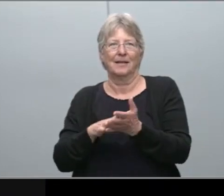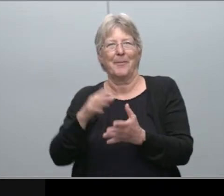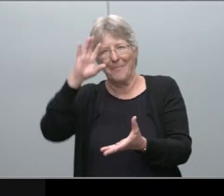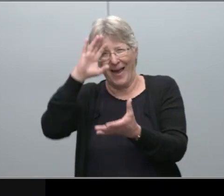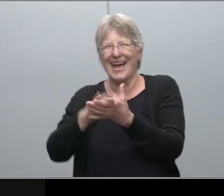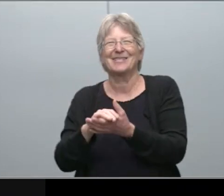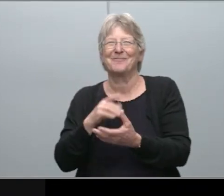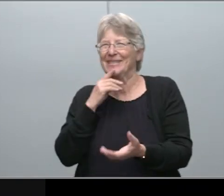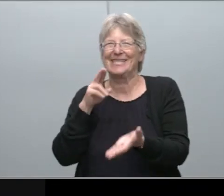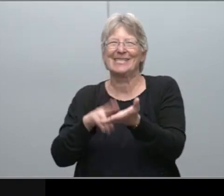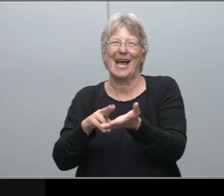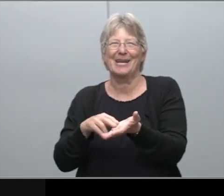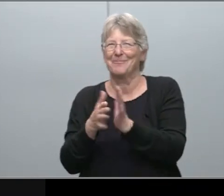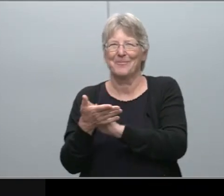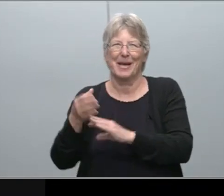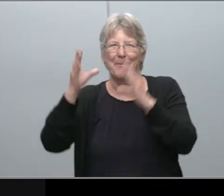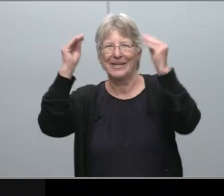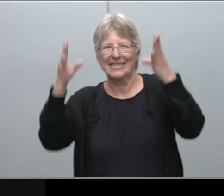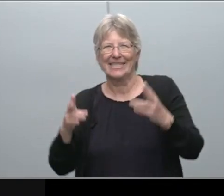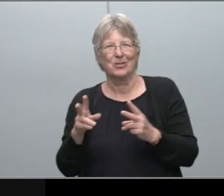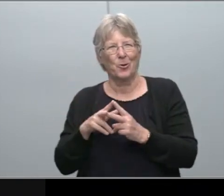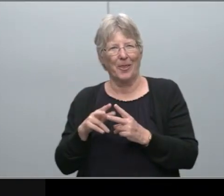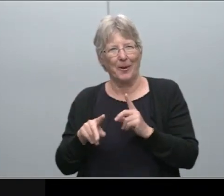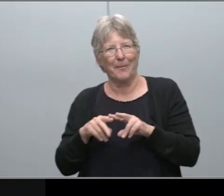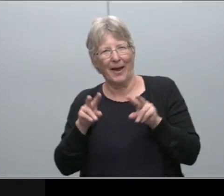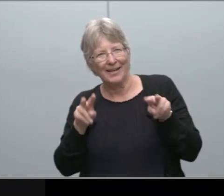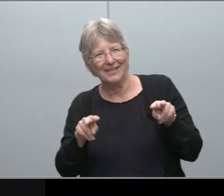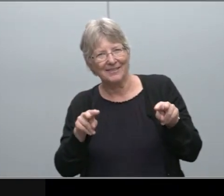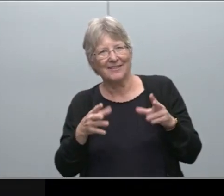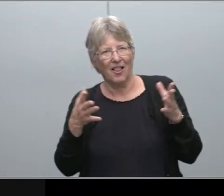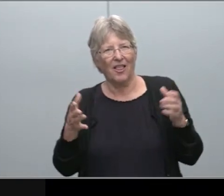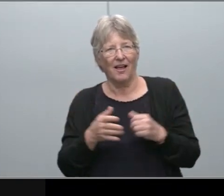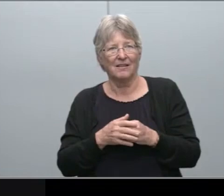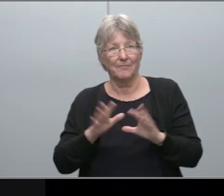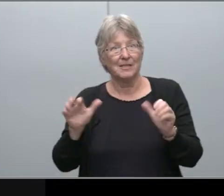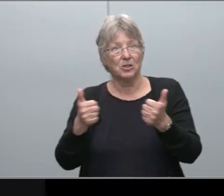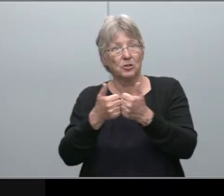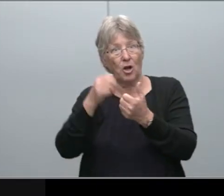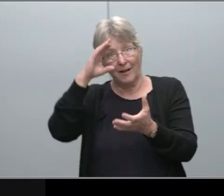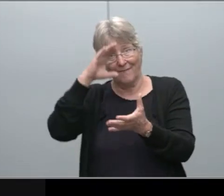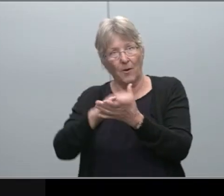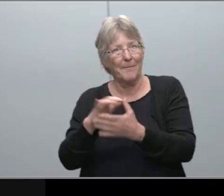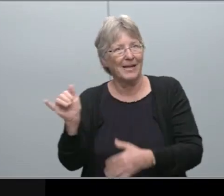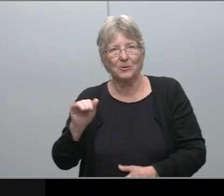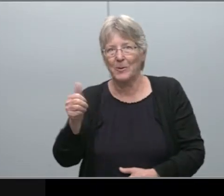and put your input in and your feedback. And then, from there, go ahead and review what other community members of the team are saying.